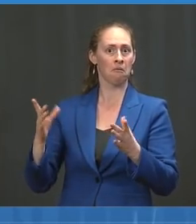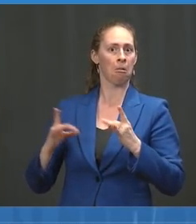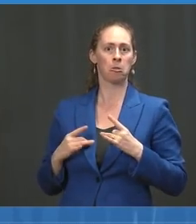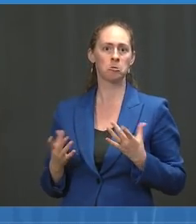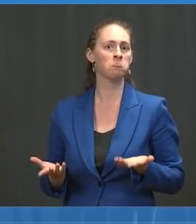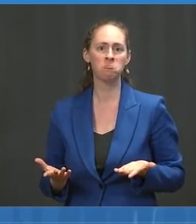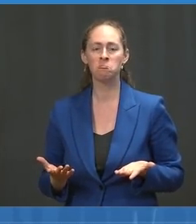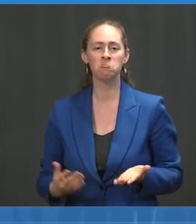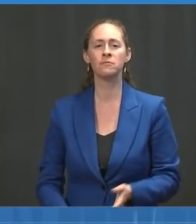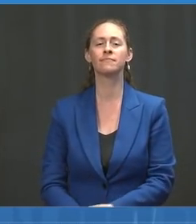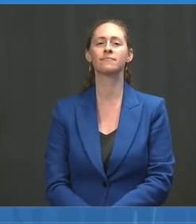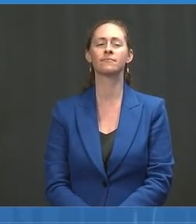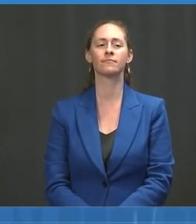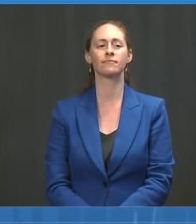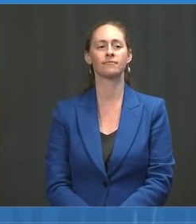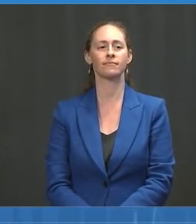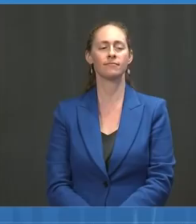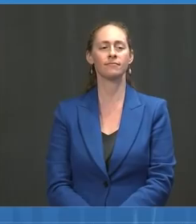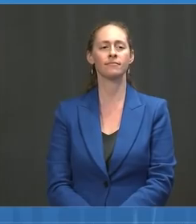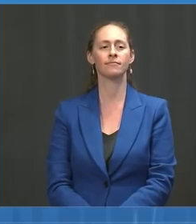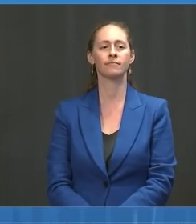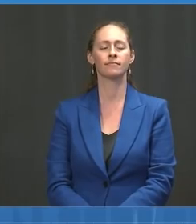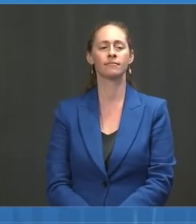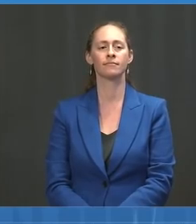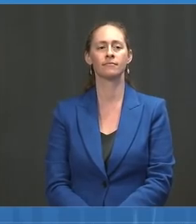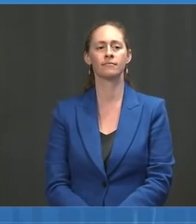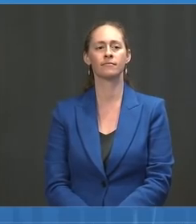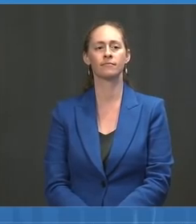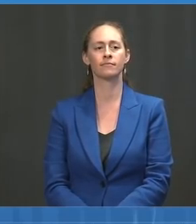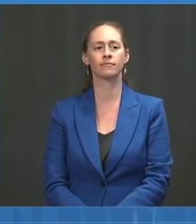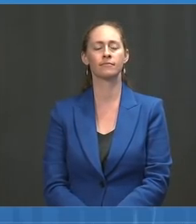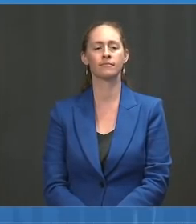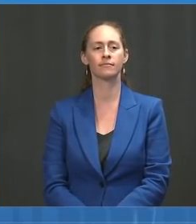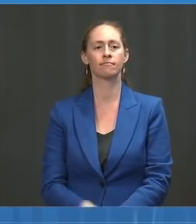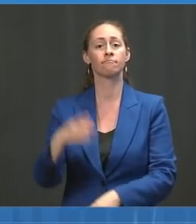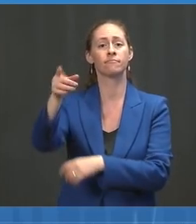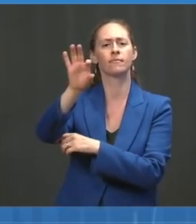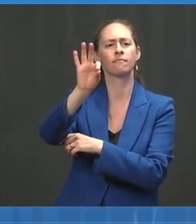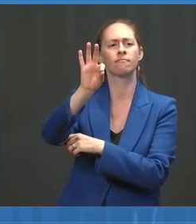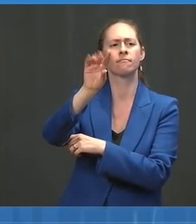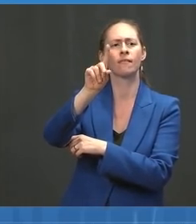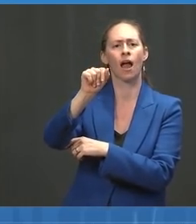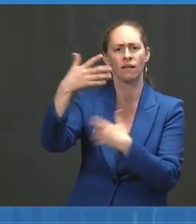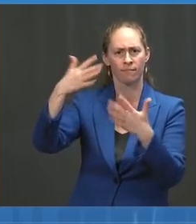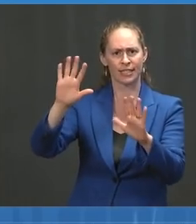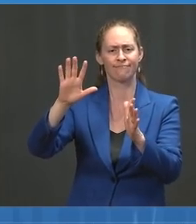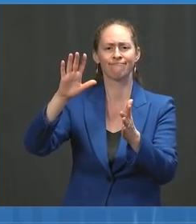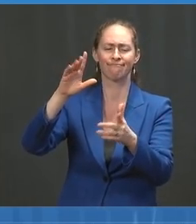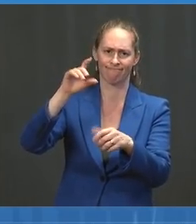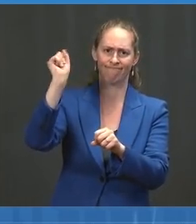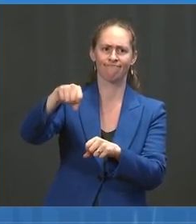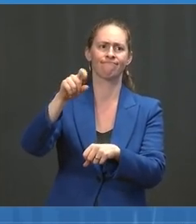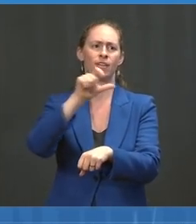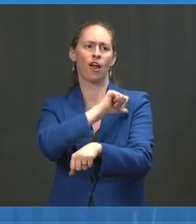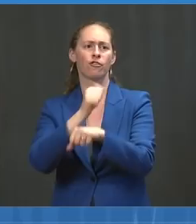And we know now that the FDA, just a couple of weeks ago, authorized the Regeneron monoclonal antibody